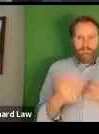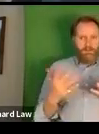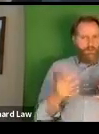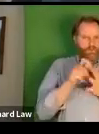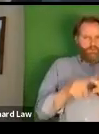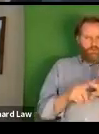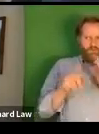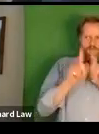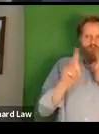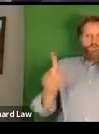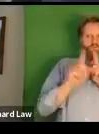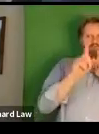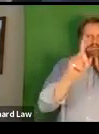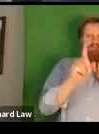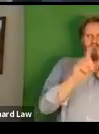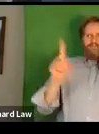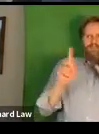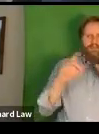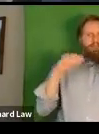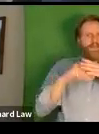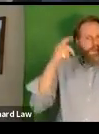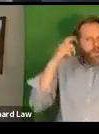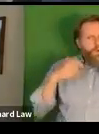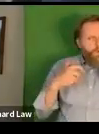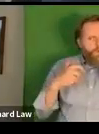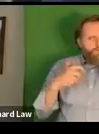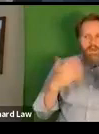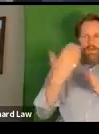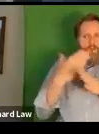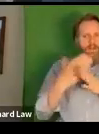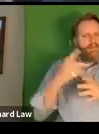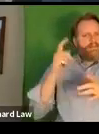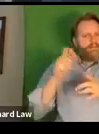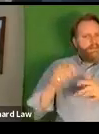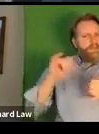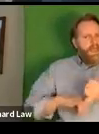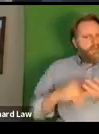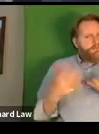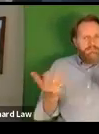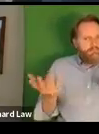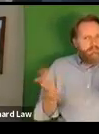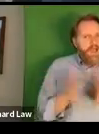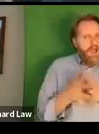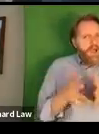how that affects members in CPS as well so over to you Jackie. Hi thanks both